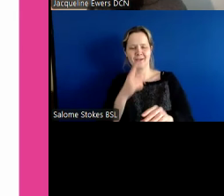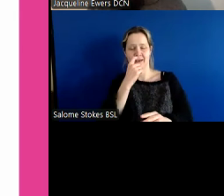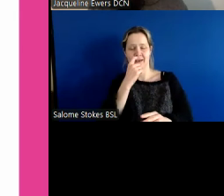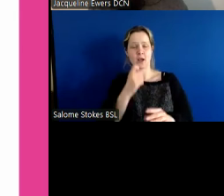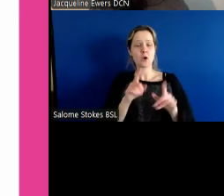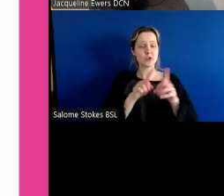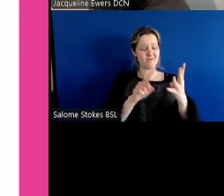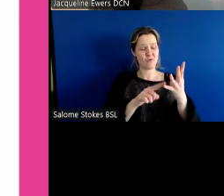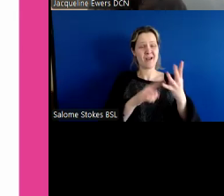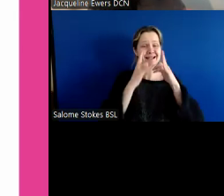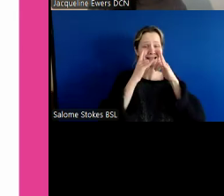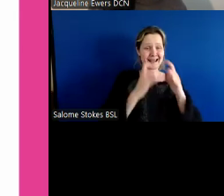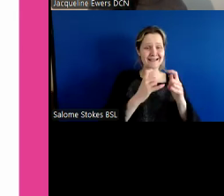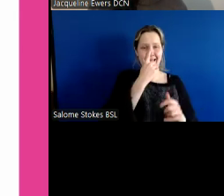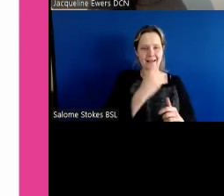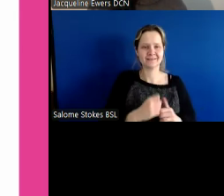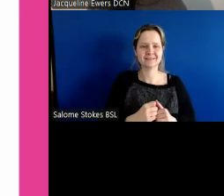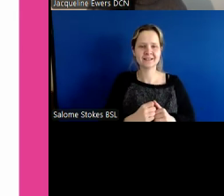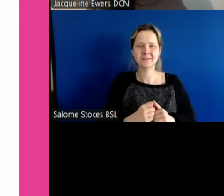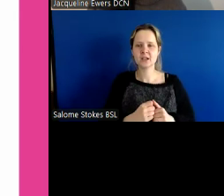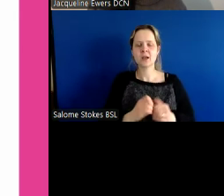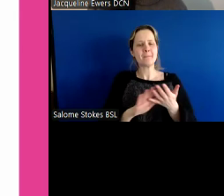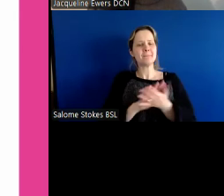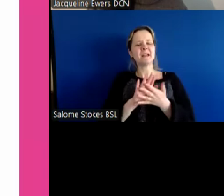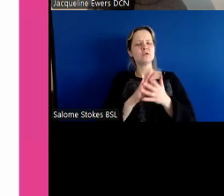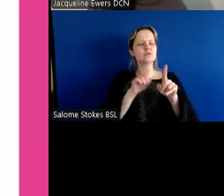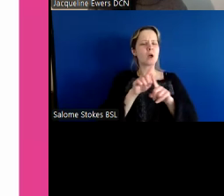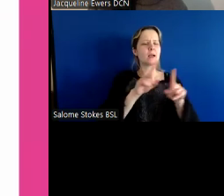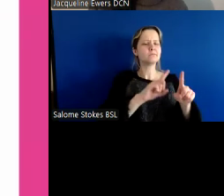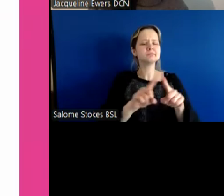It means that you can try different approaches and learn from them.